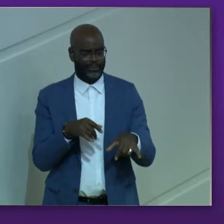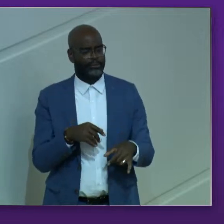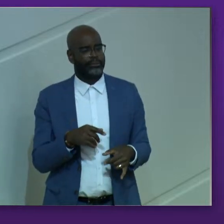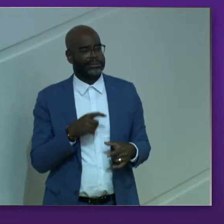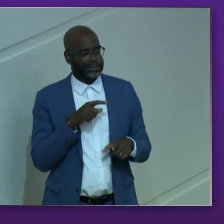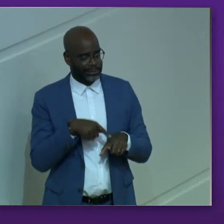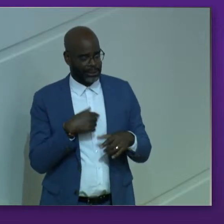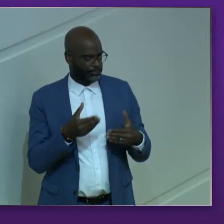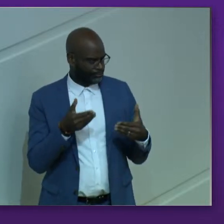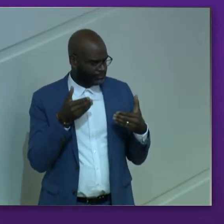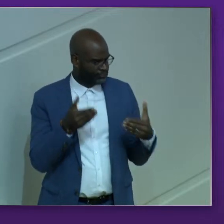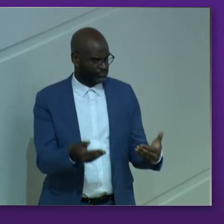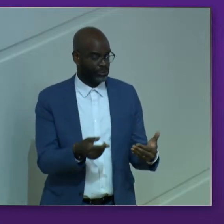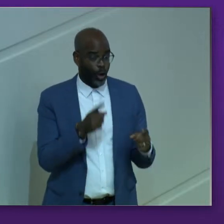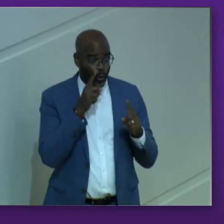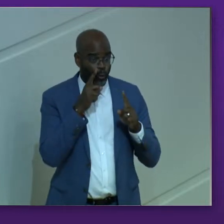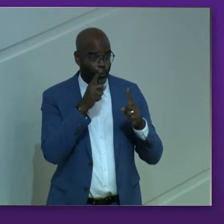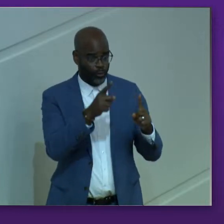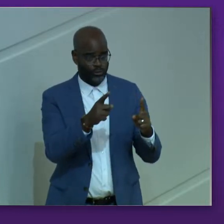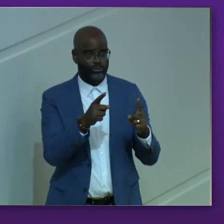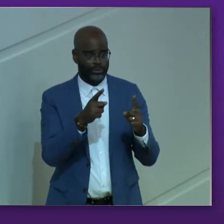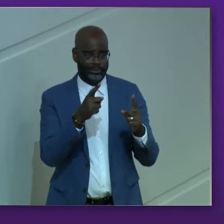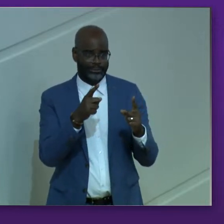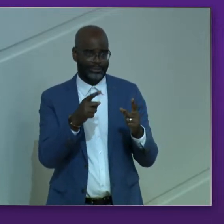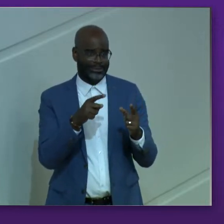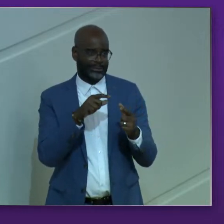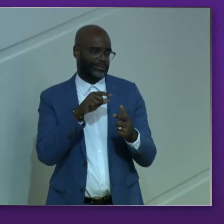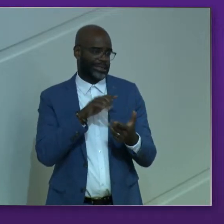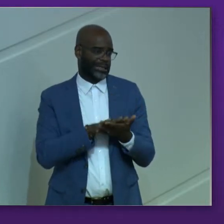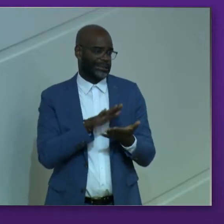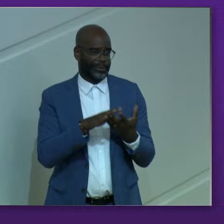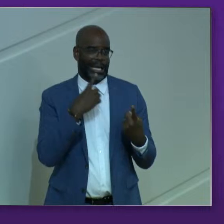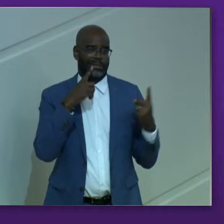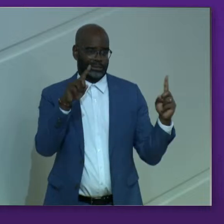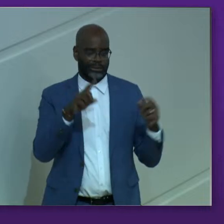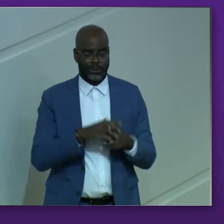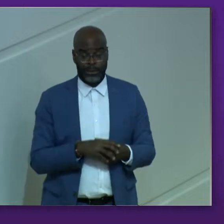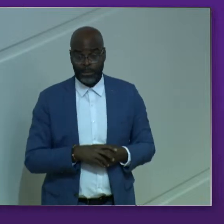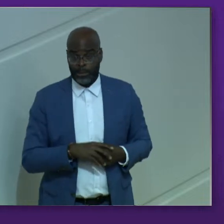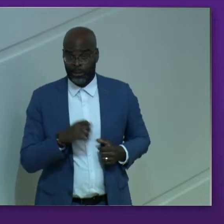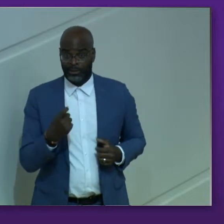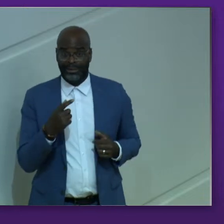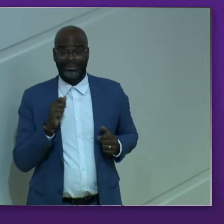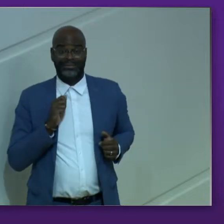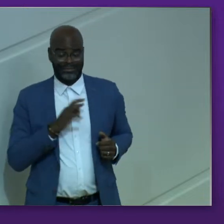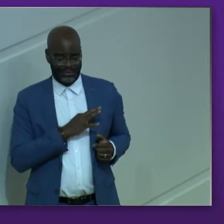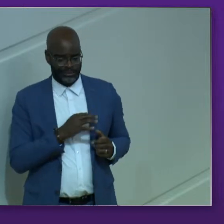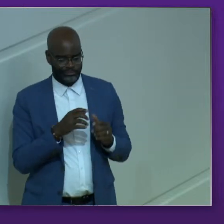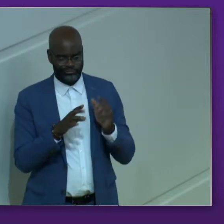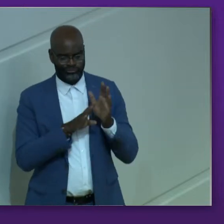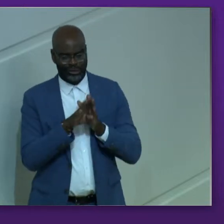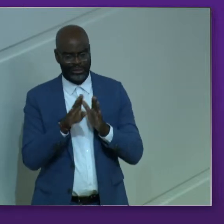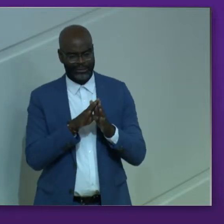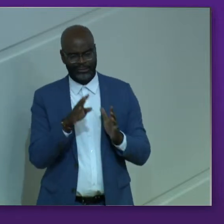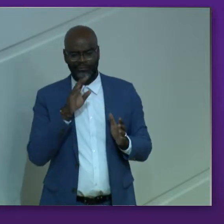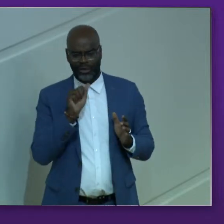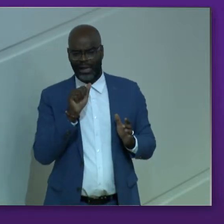STAFF THROUGH HIS WEARABILITY TO INTERTWINING CREATIVITY WITH PROBLEM SOLVING ALL THE WHILE PUSHING BOUNDARIES IN PURSUIT